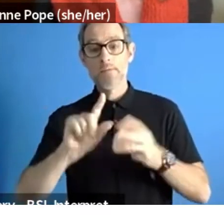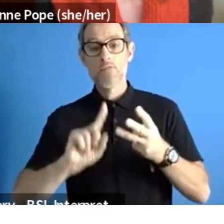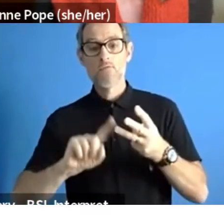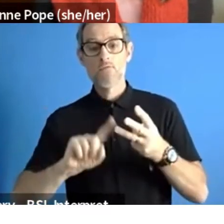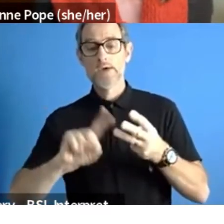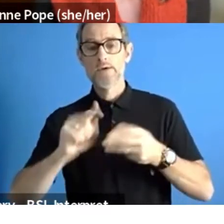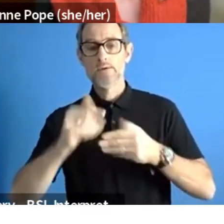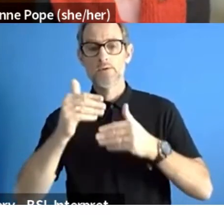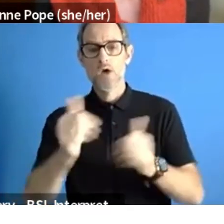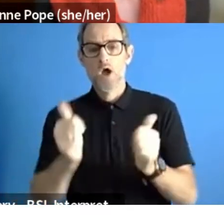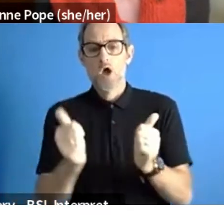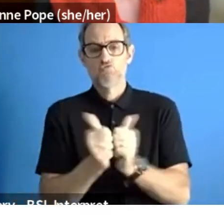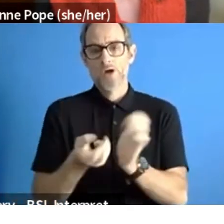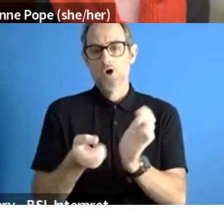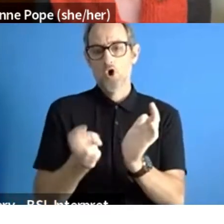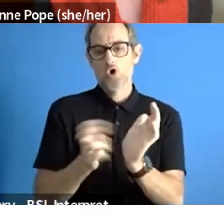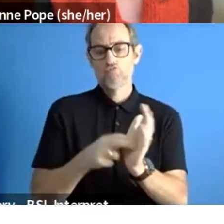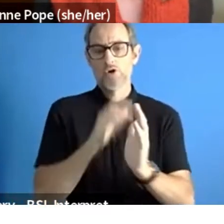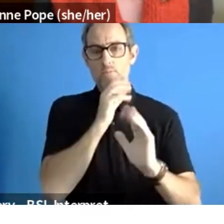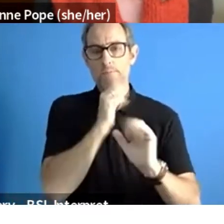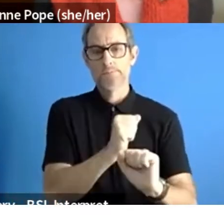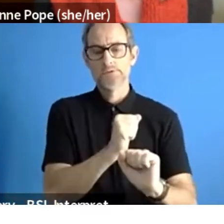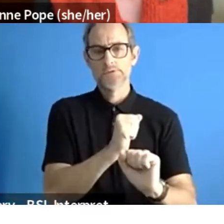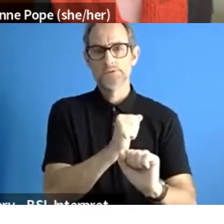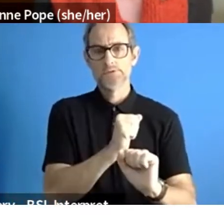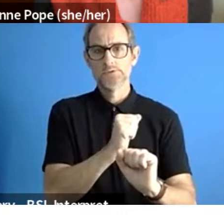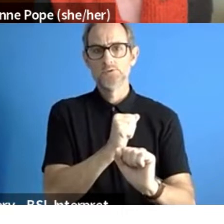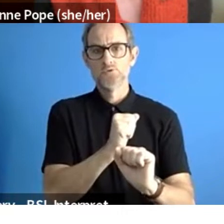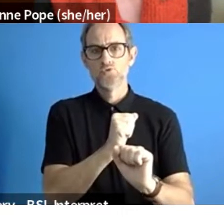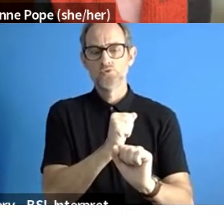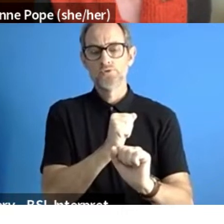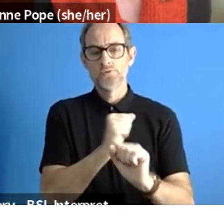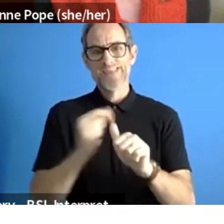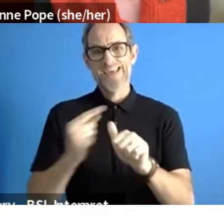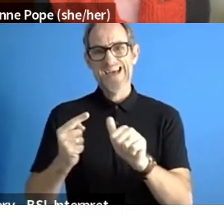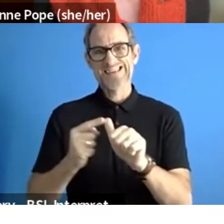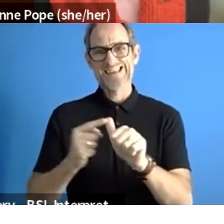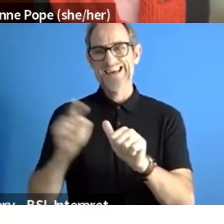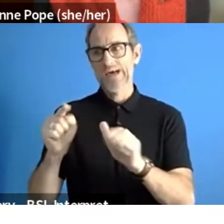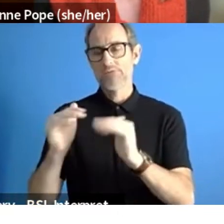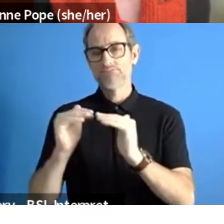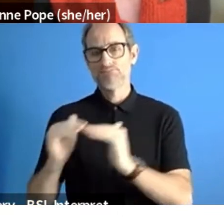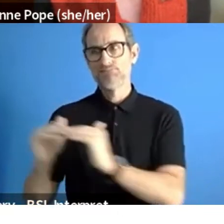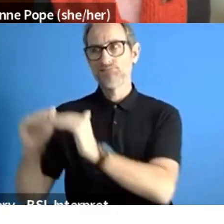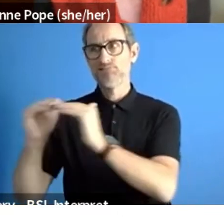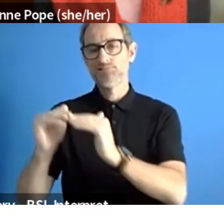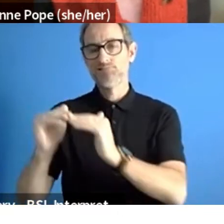agree to a contractual commitment to maintain a standard to recognise the